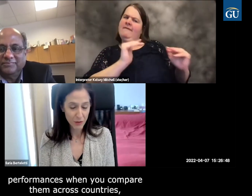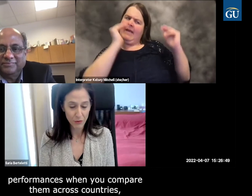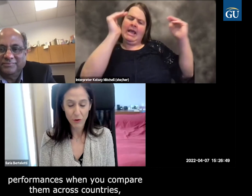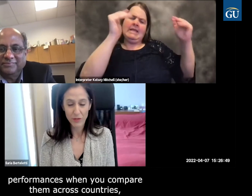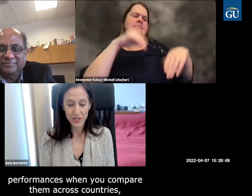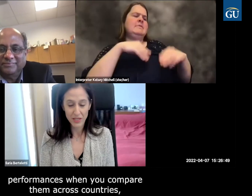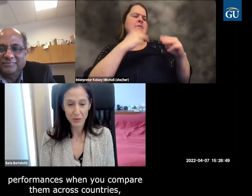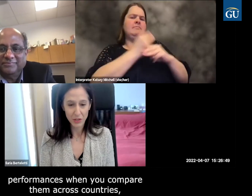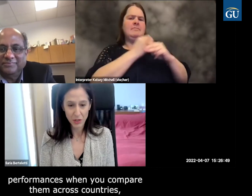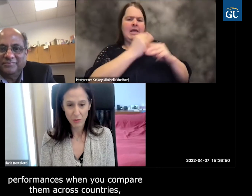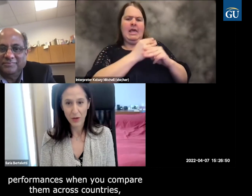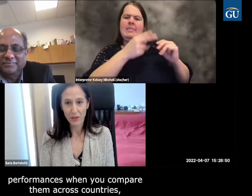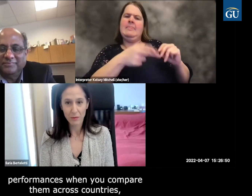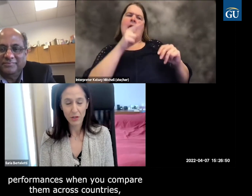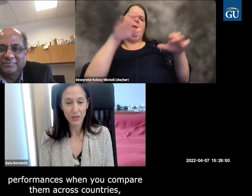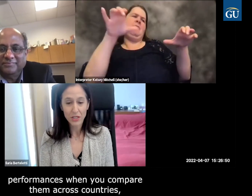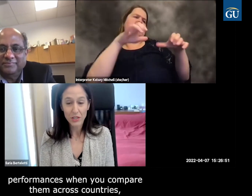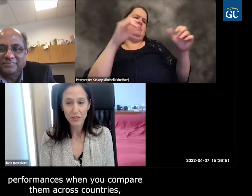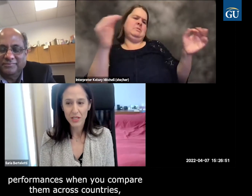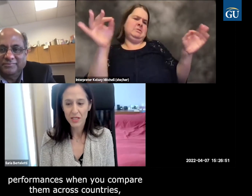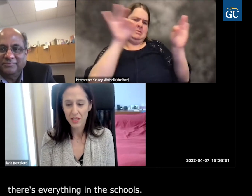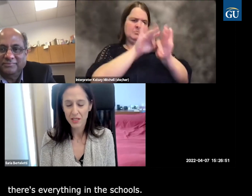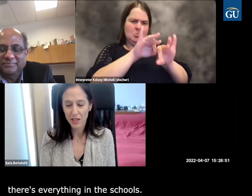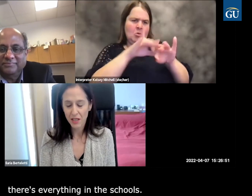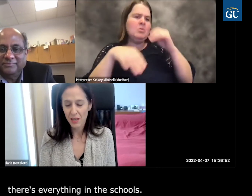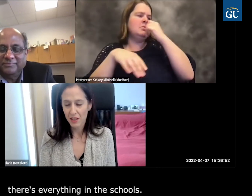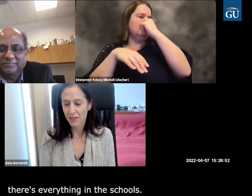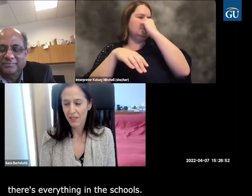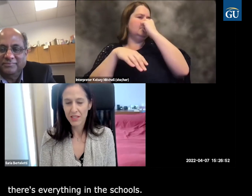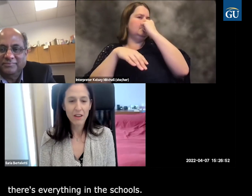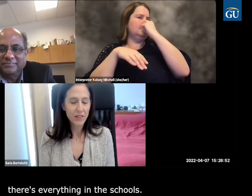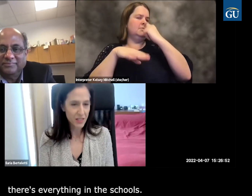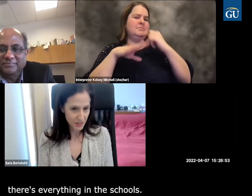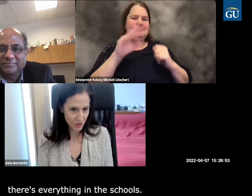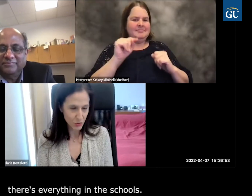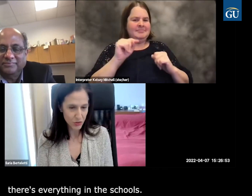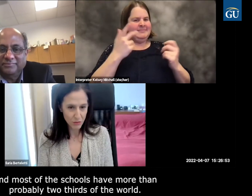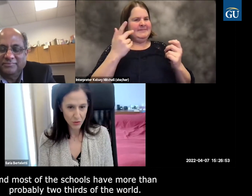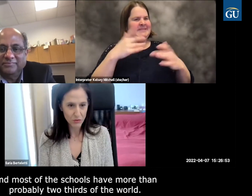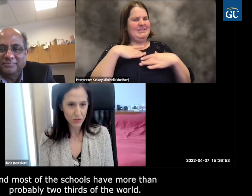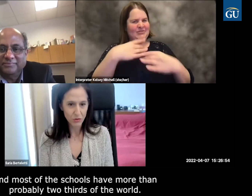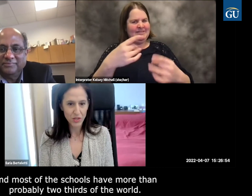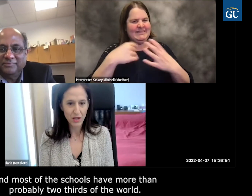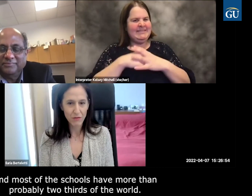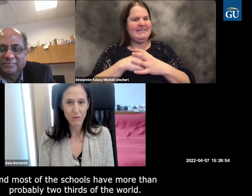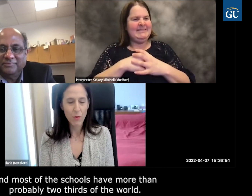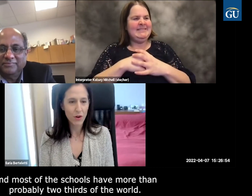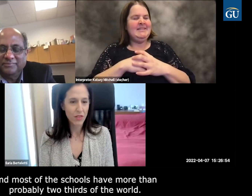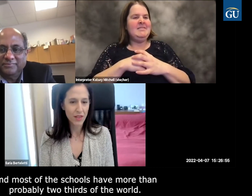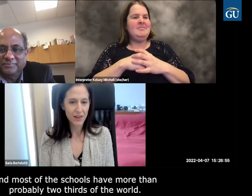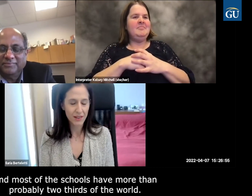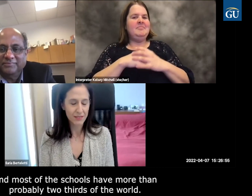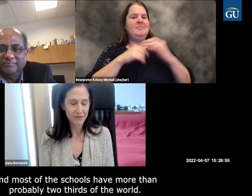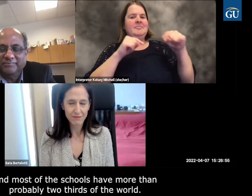performances when you compare them across countries there's there's everything in the schools and